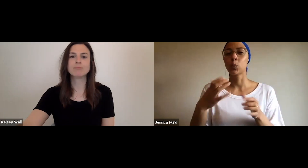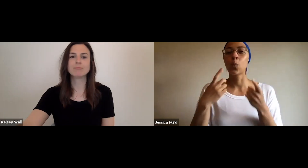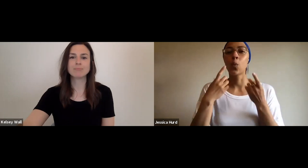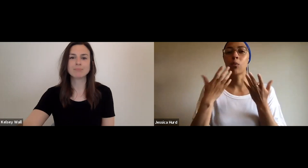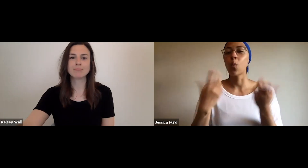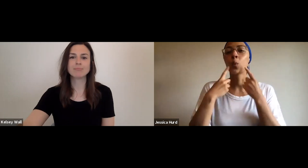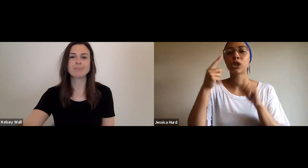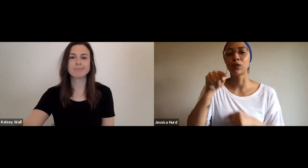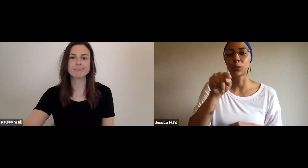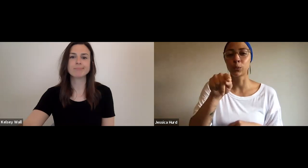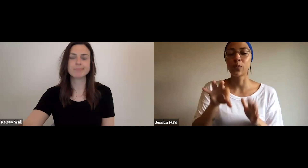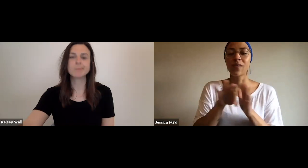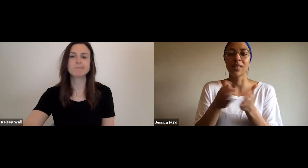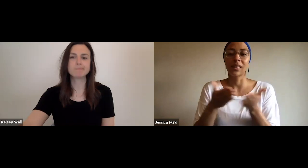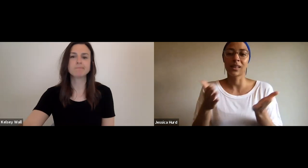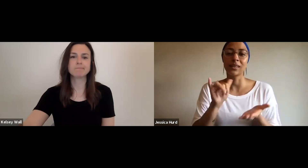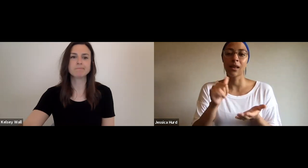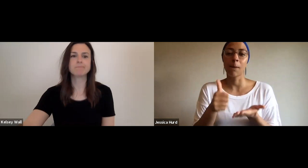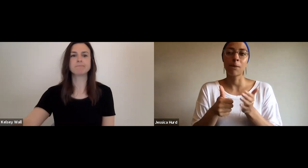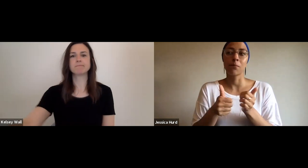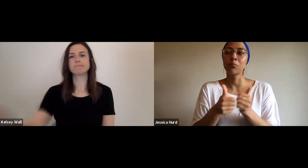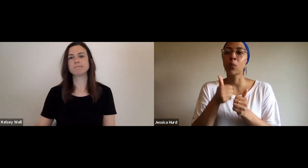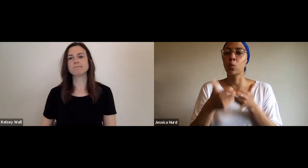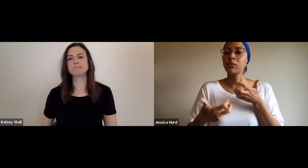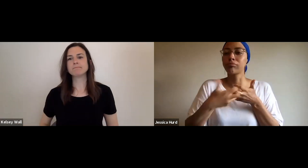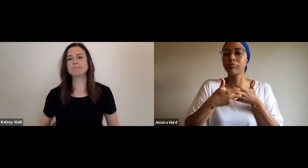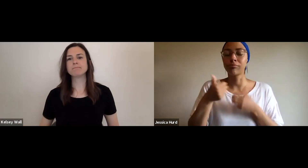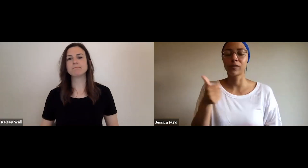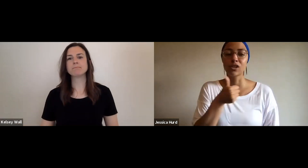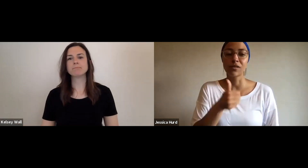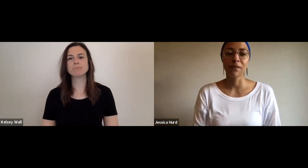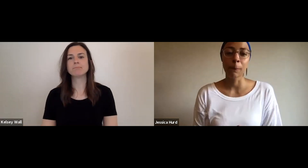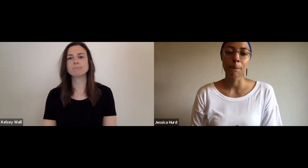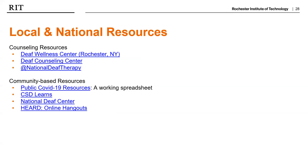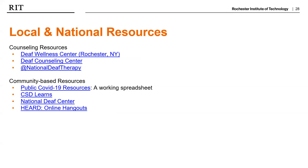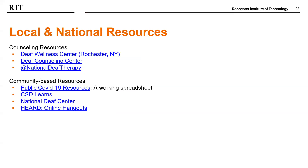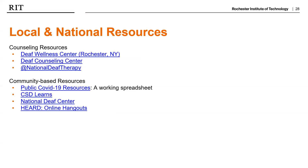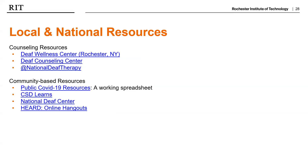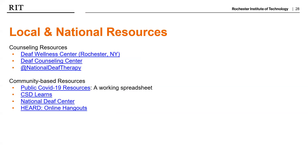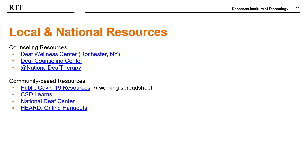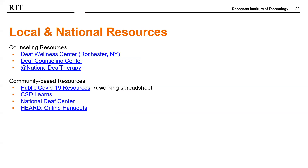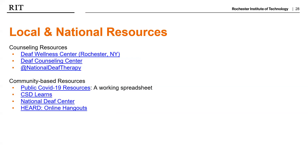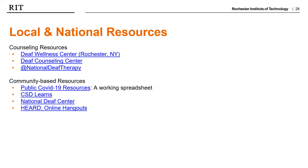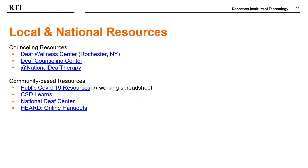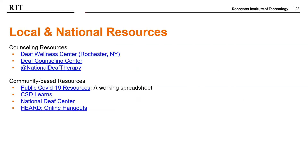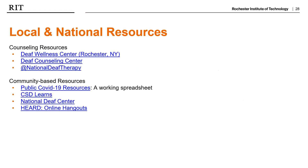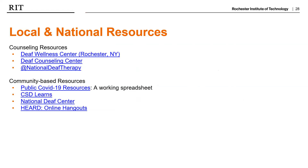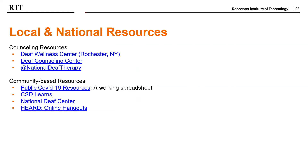We have a new normal. We're in a new world. So, again, you need to do what works for you and fits you and works in your life